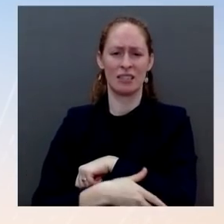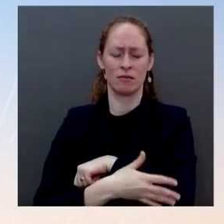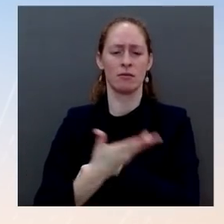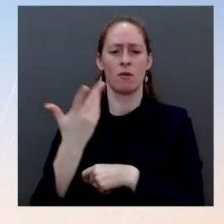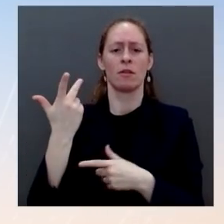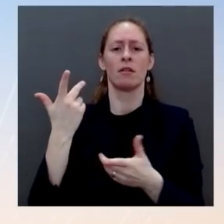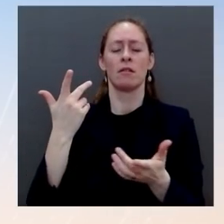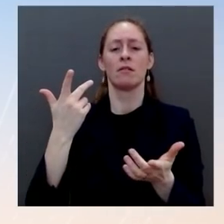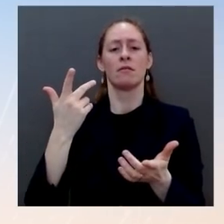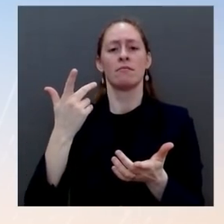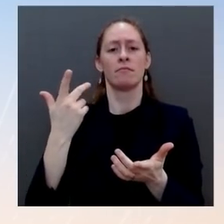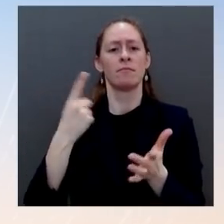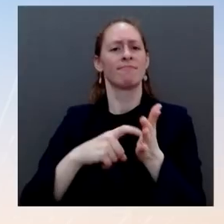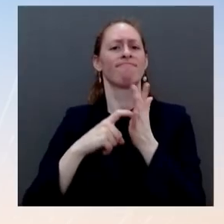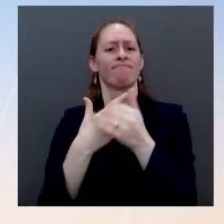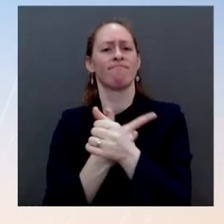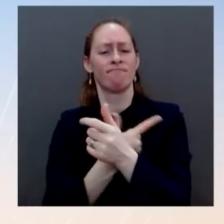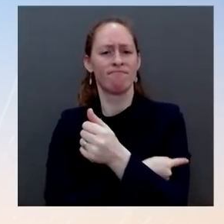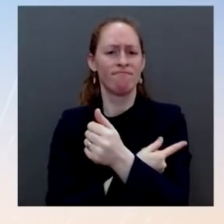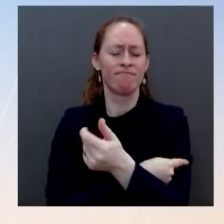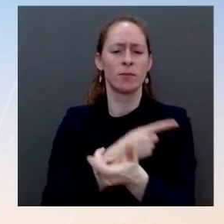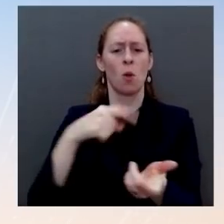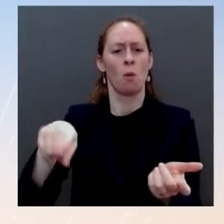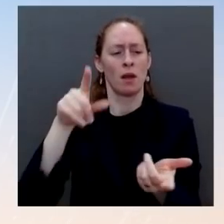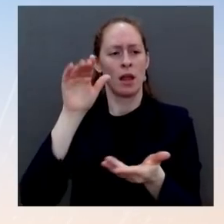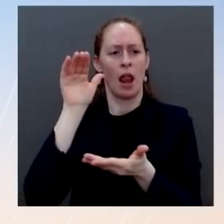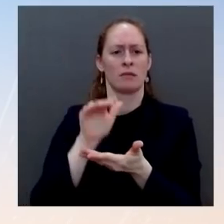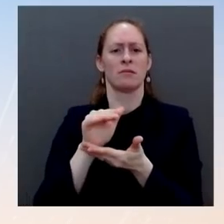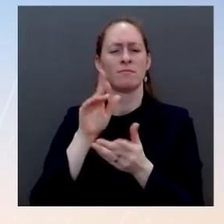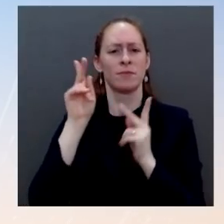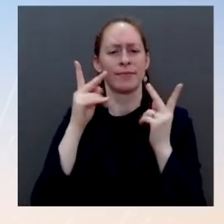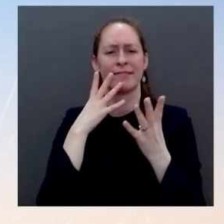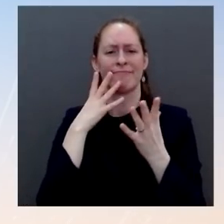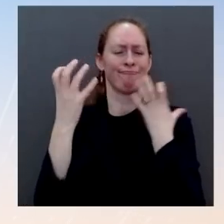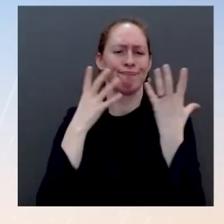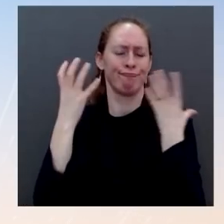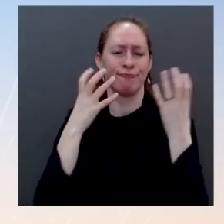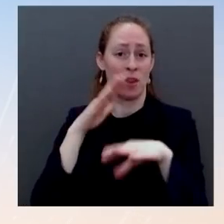and they have not yet advised, at this point, the President on a requirement of vaccines domestically.